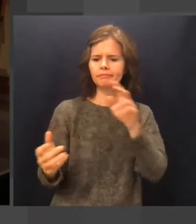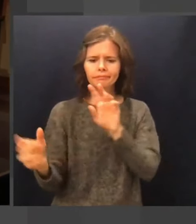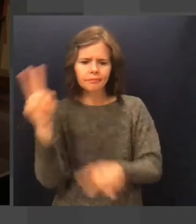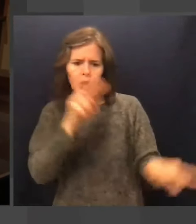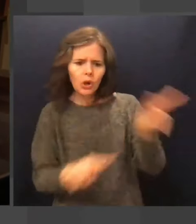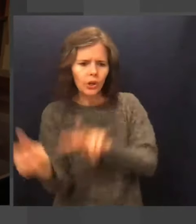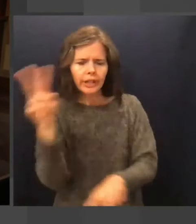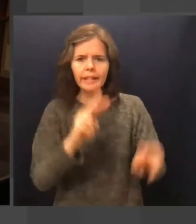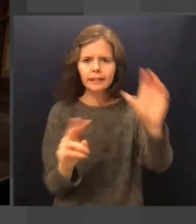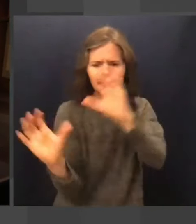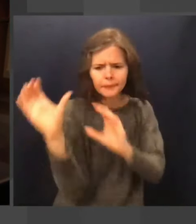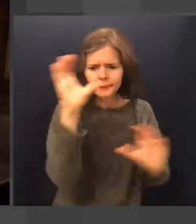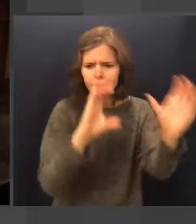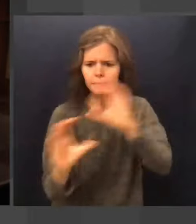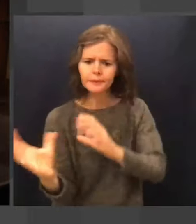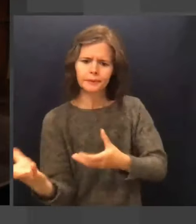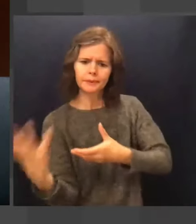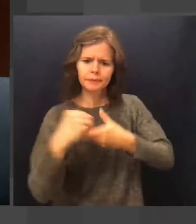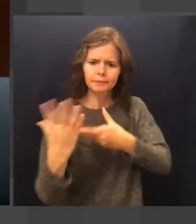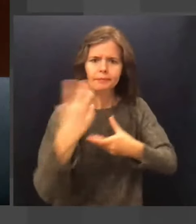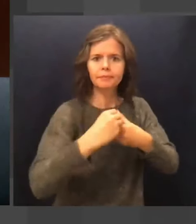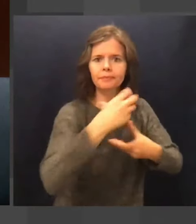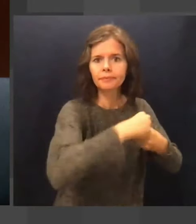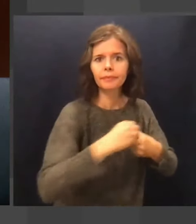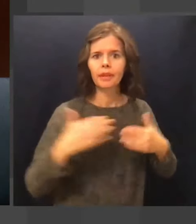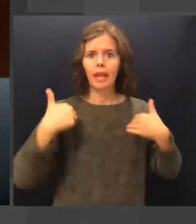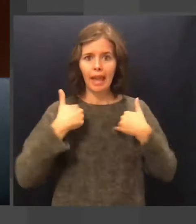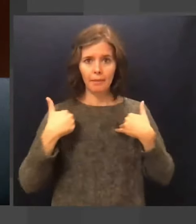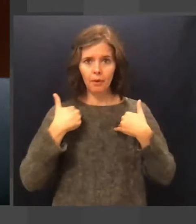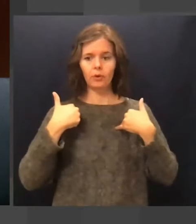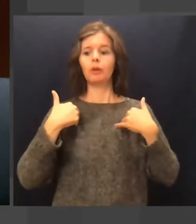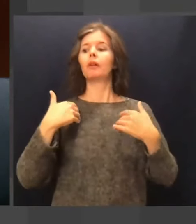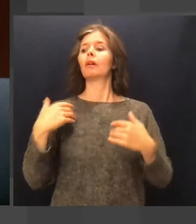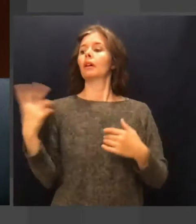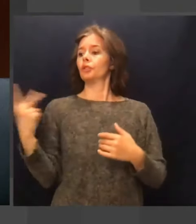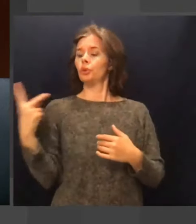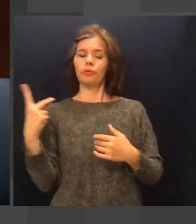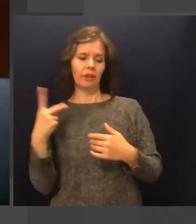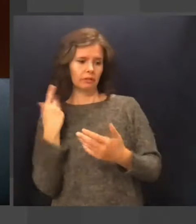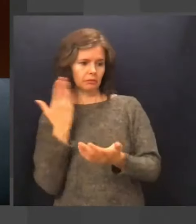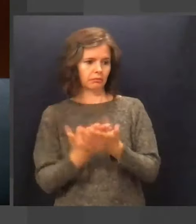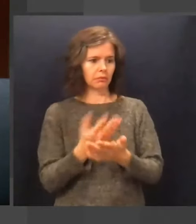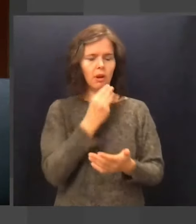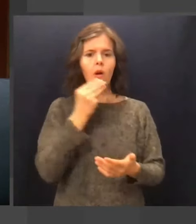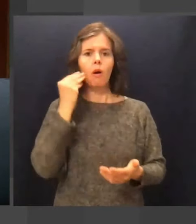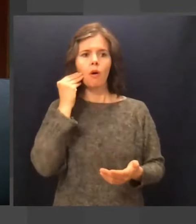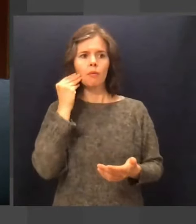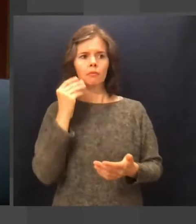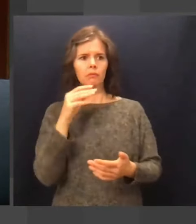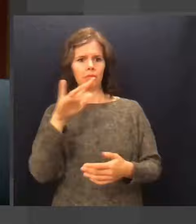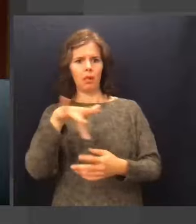COLLECTING A FEW ANIMALS TO OUR BASE AND WE CAME BACK AND OUR HOUSE WAS GONE.